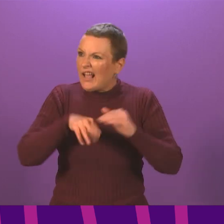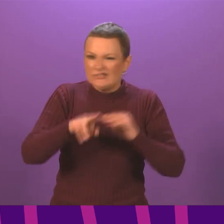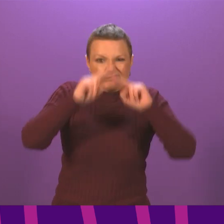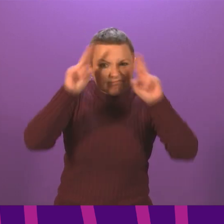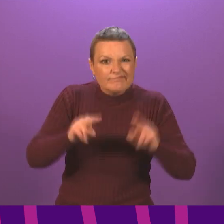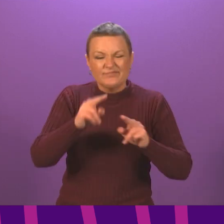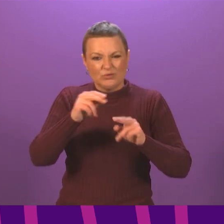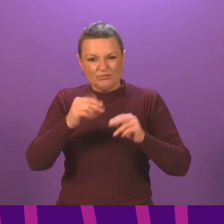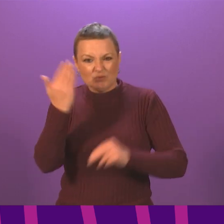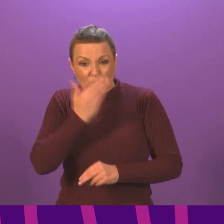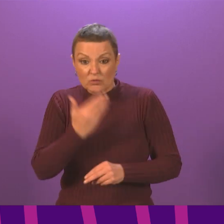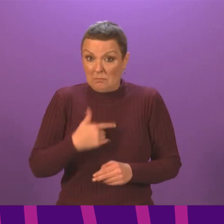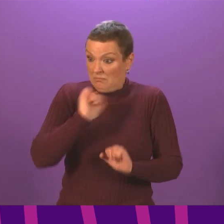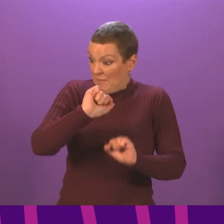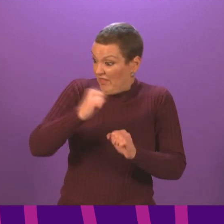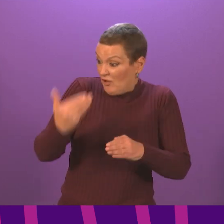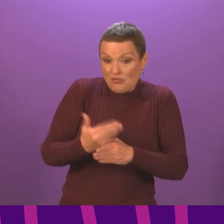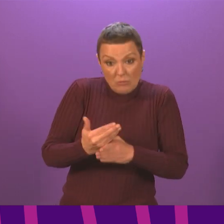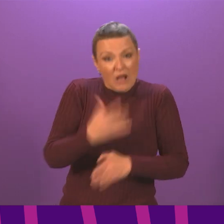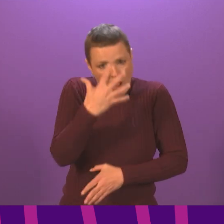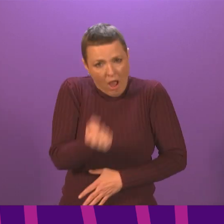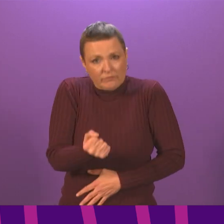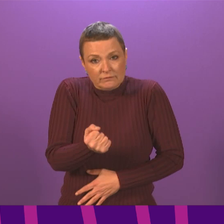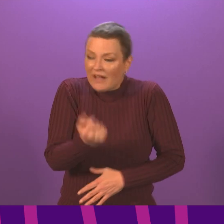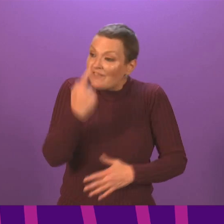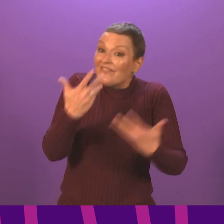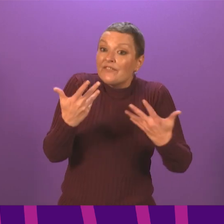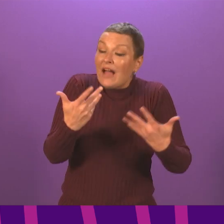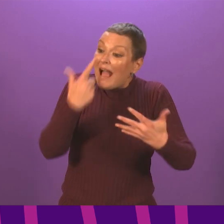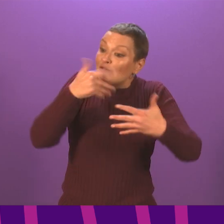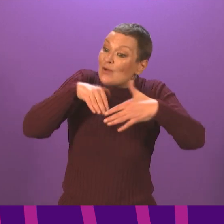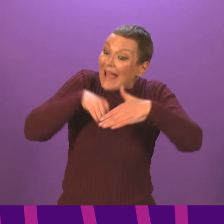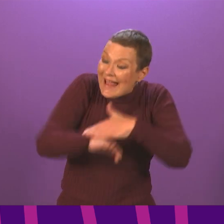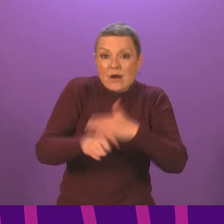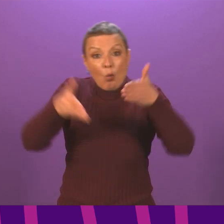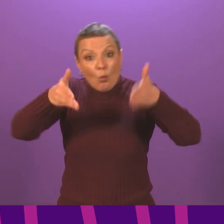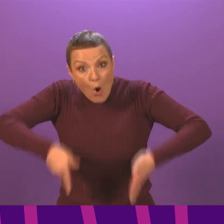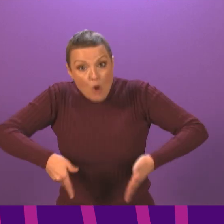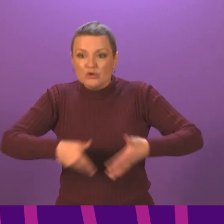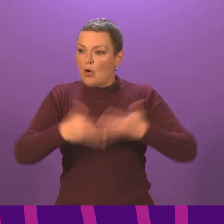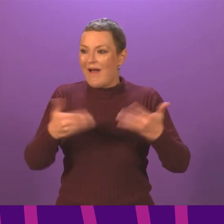a number of roles and all of whom, at various points in their jobs, have to enter wards